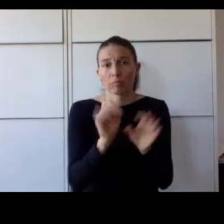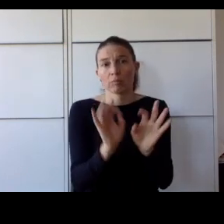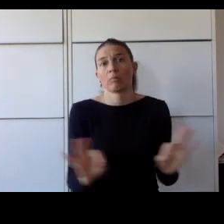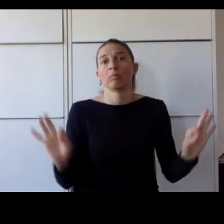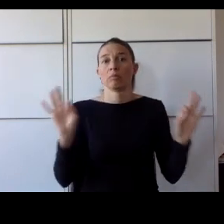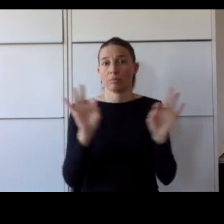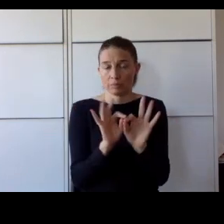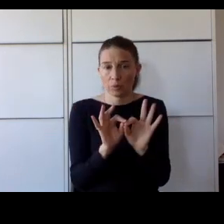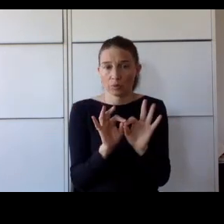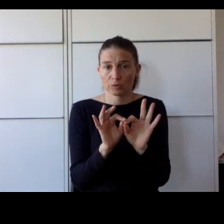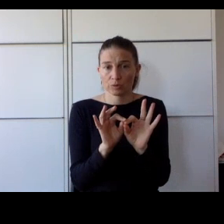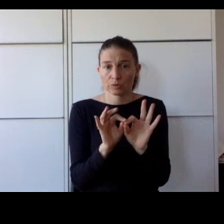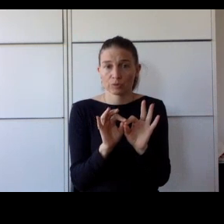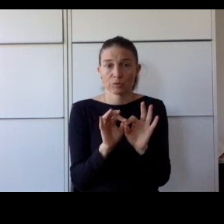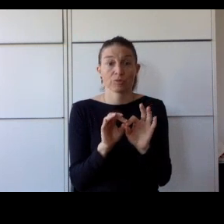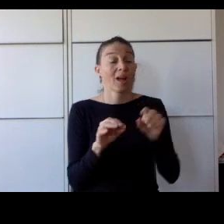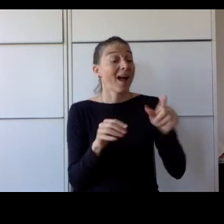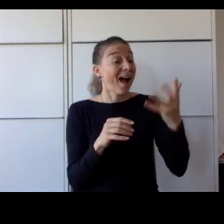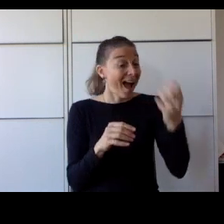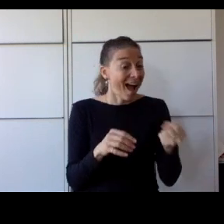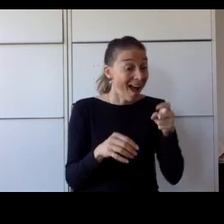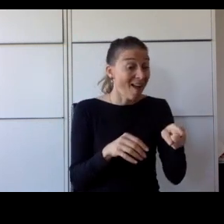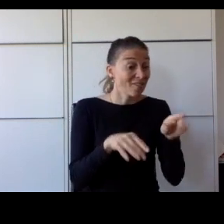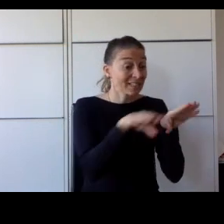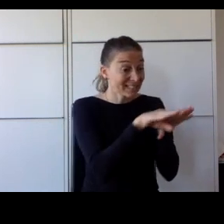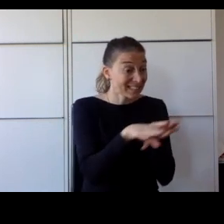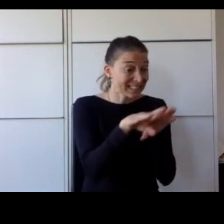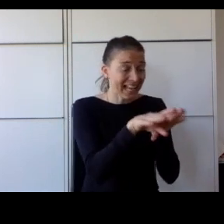and technical specifications, the rival of the Accessibility Act,